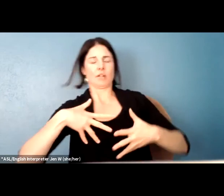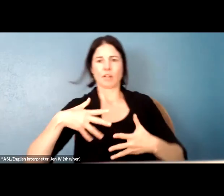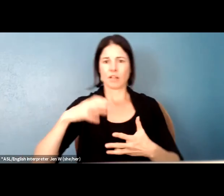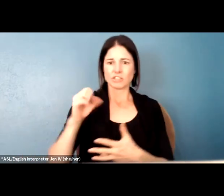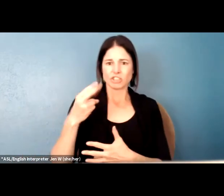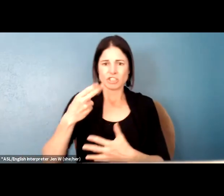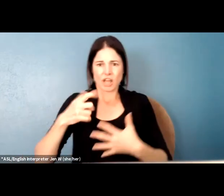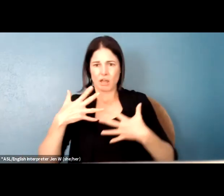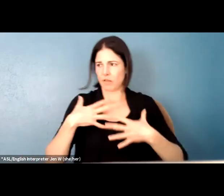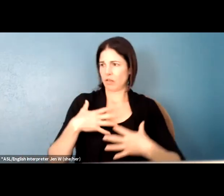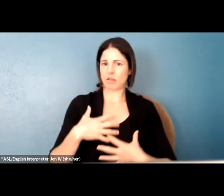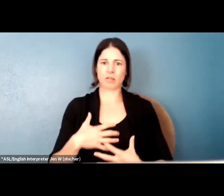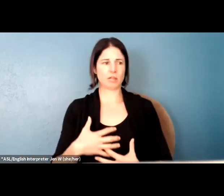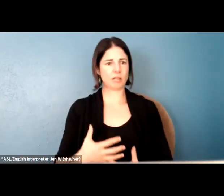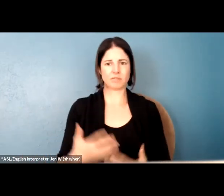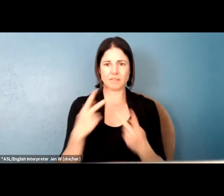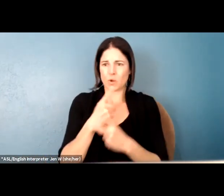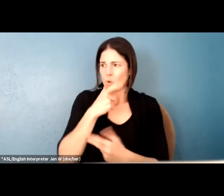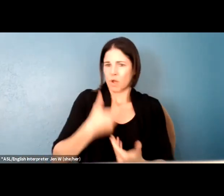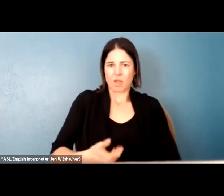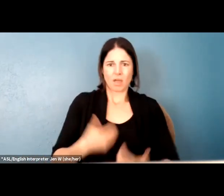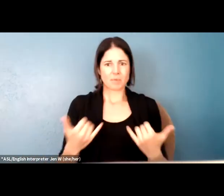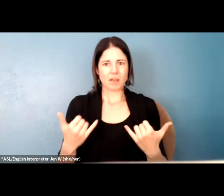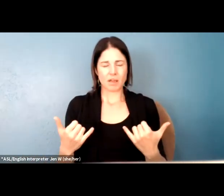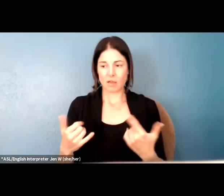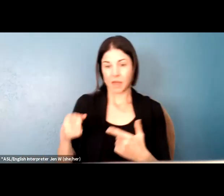growth site black women who want to collapse into a womb of rest